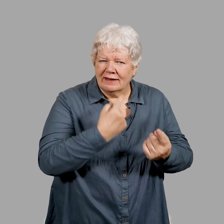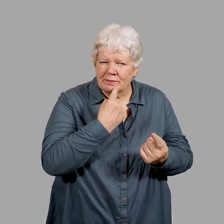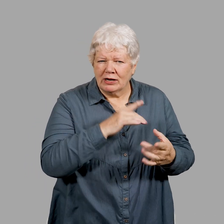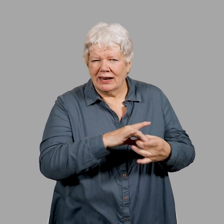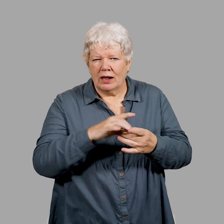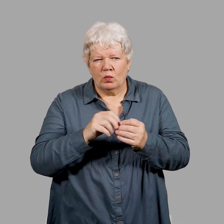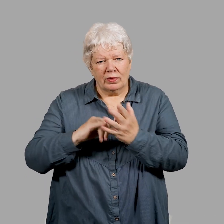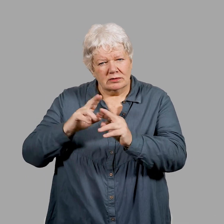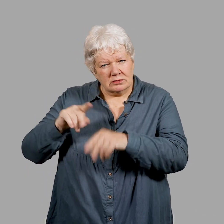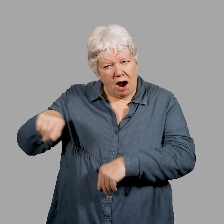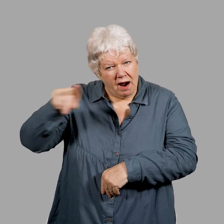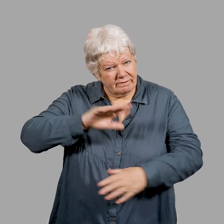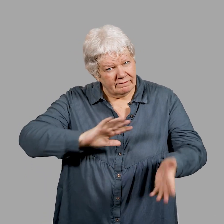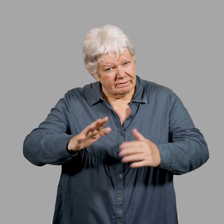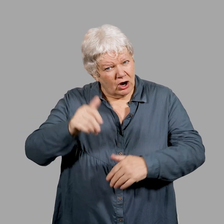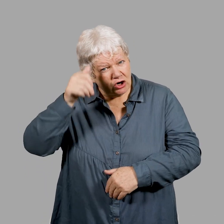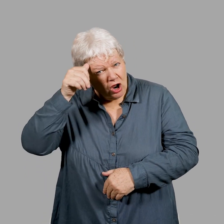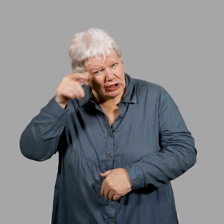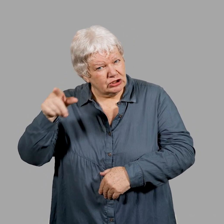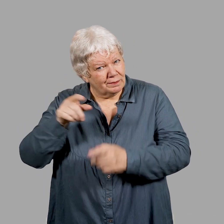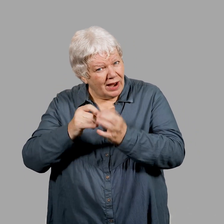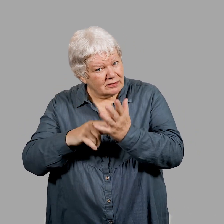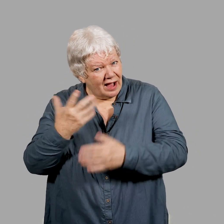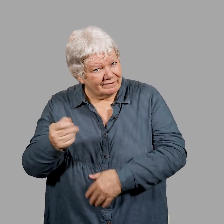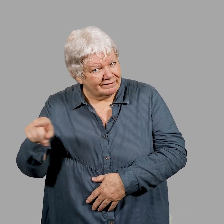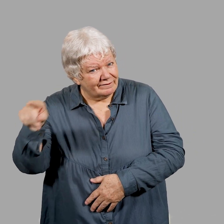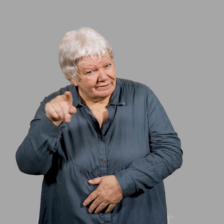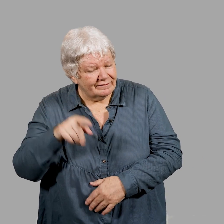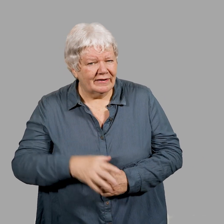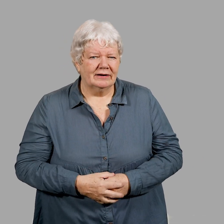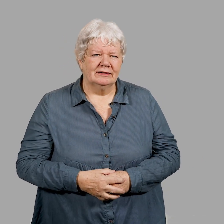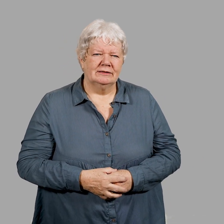equivalent information in relation to staff use and knowledge of BSL.